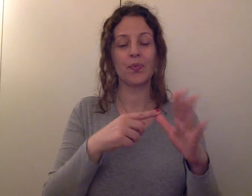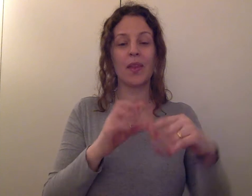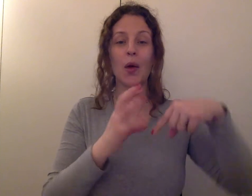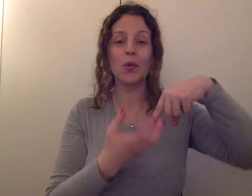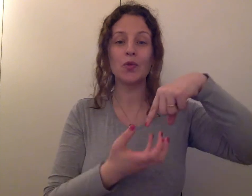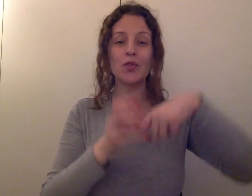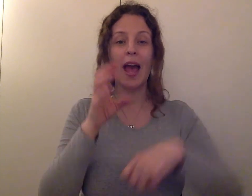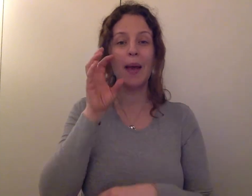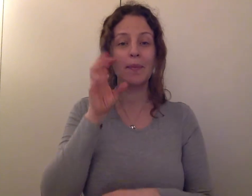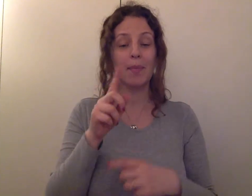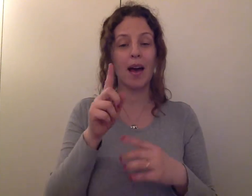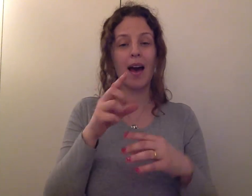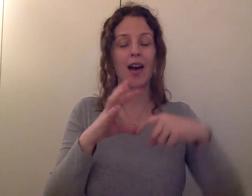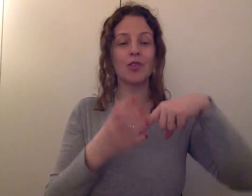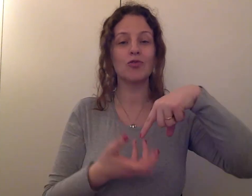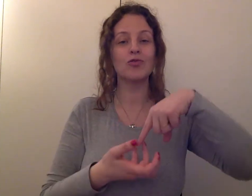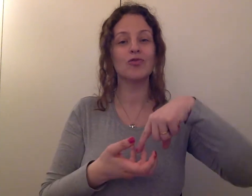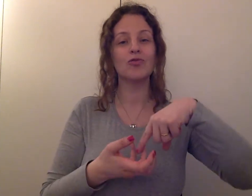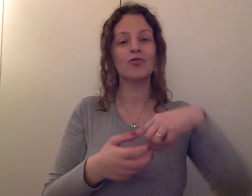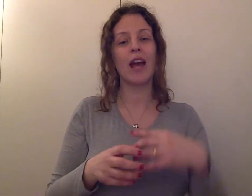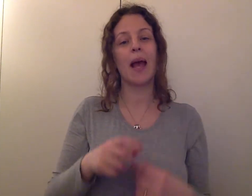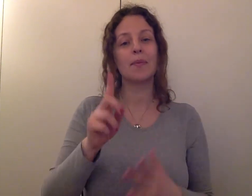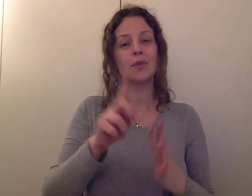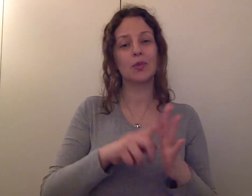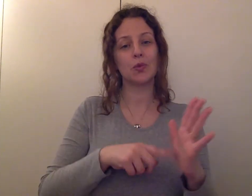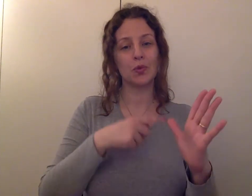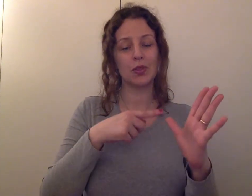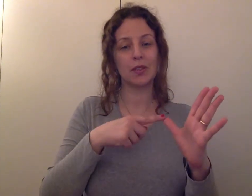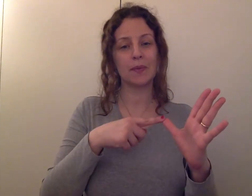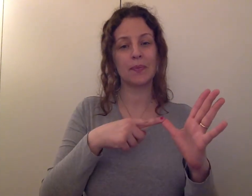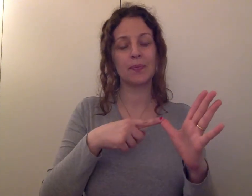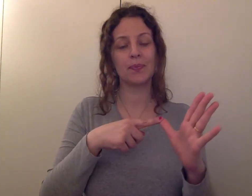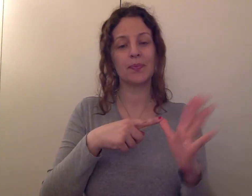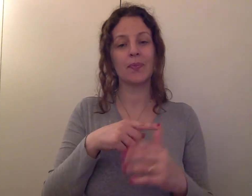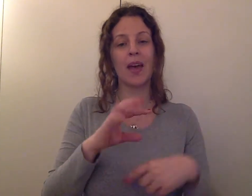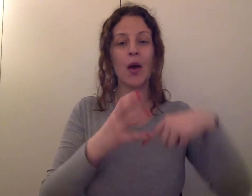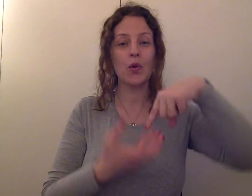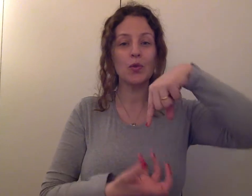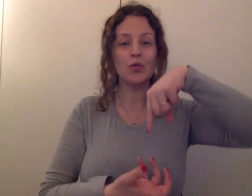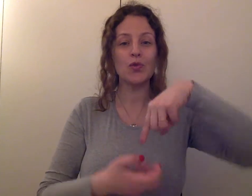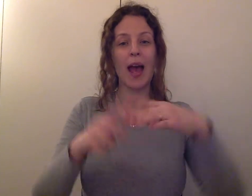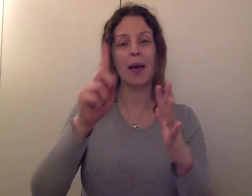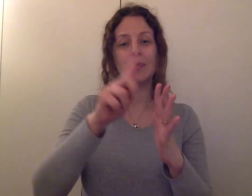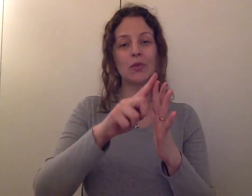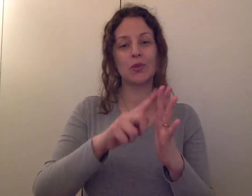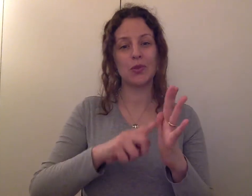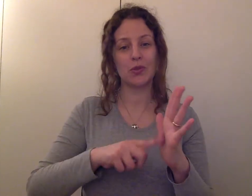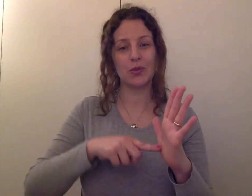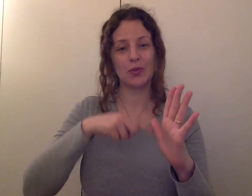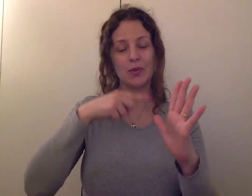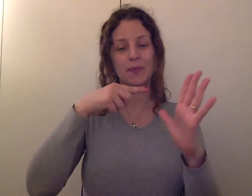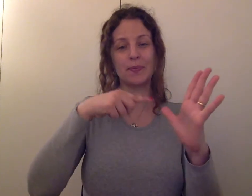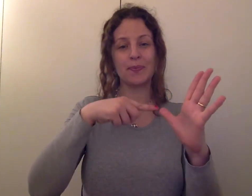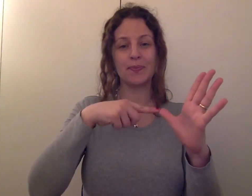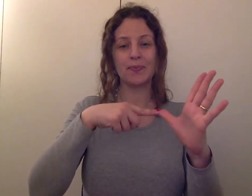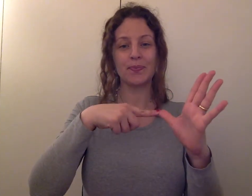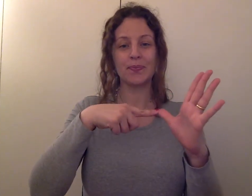GRAPE JUICE